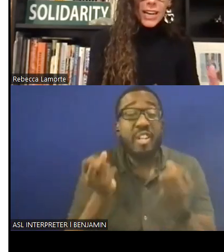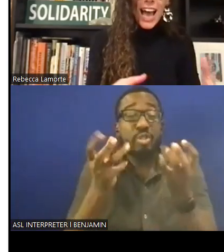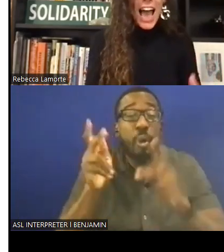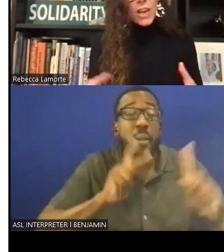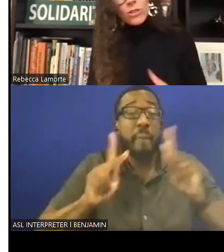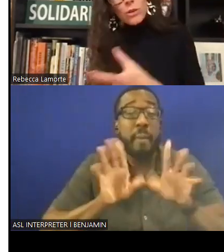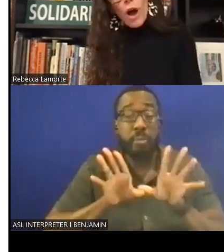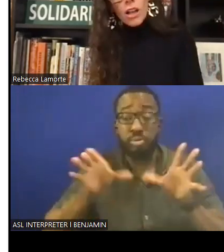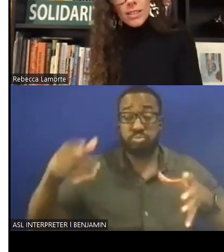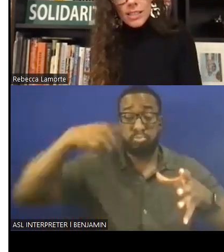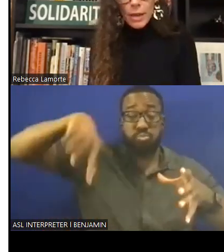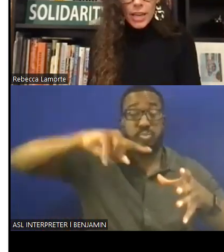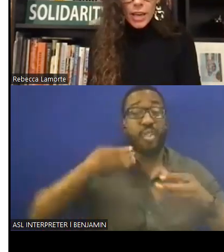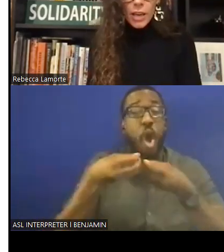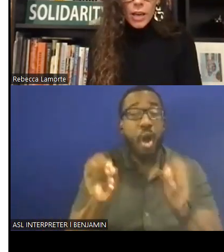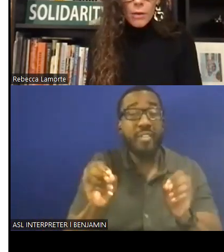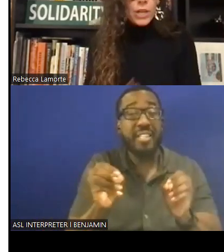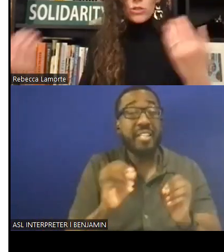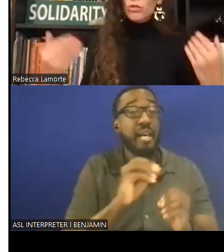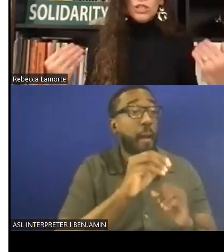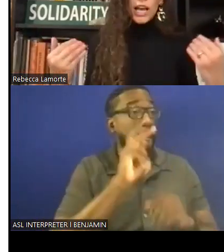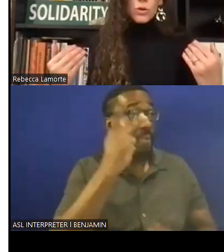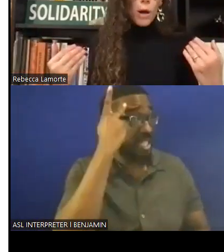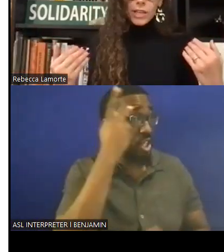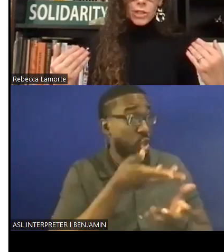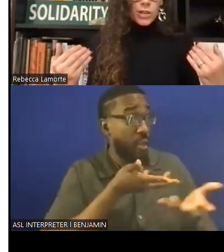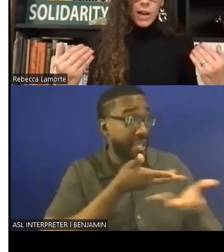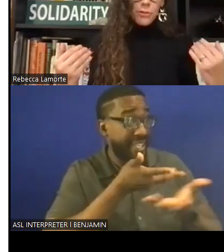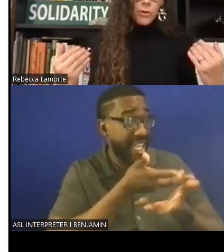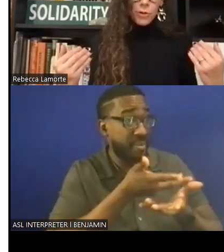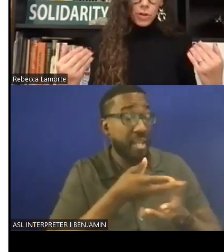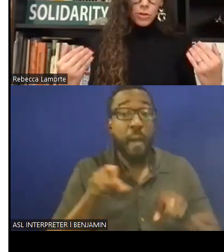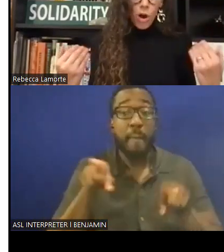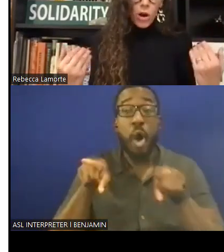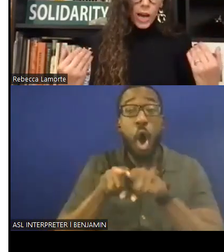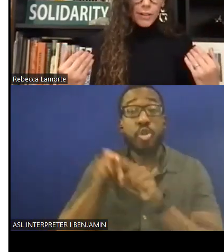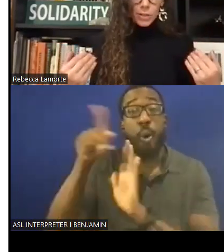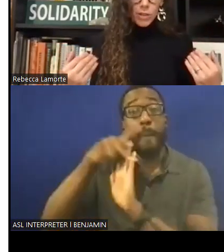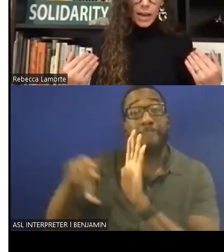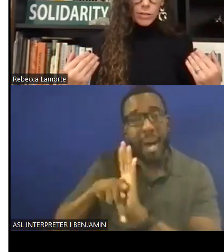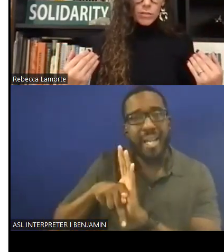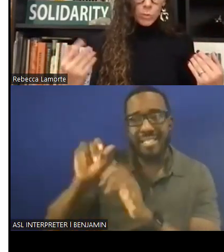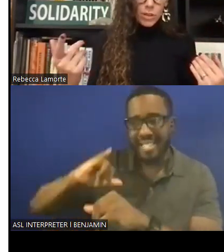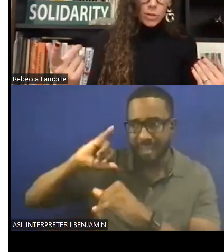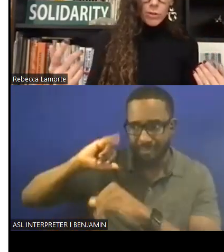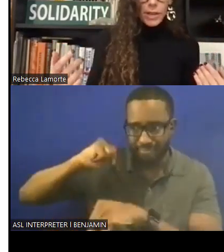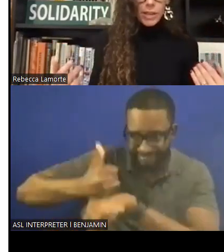and also in policymaking. Because don't just say you want me to turn out and vote for you. Okay, if I do that, what are you doing for me